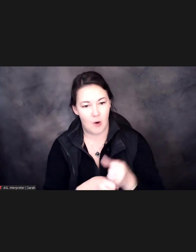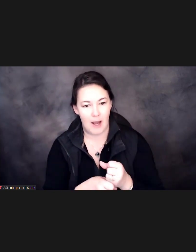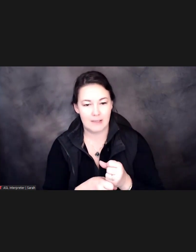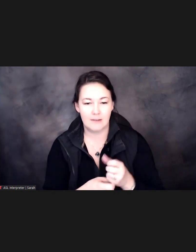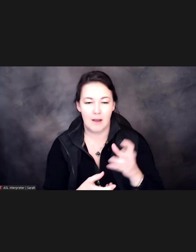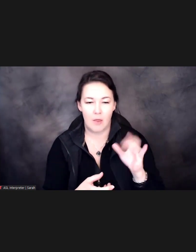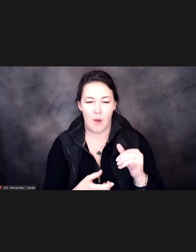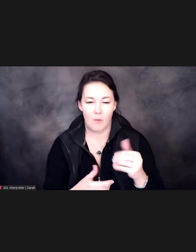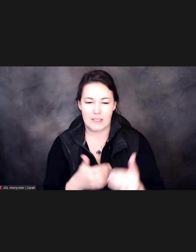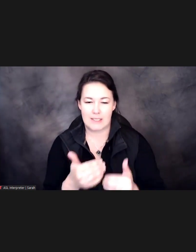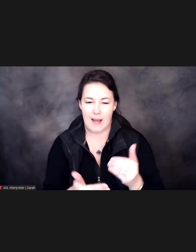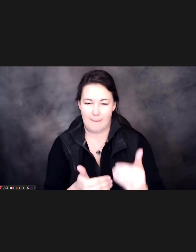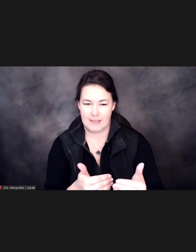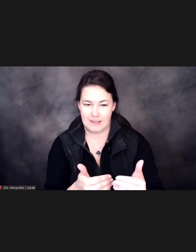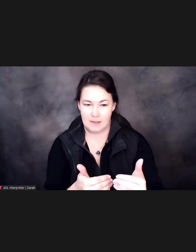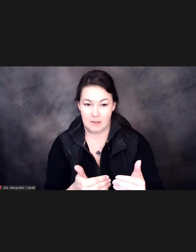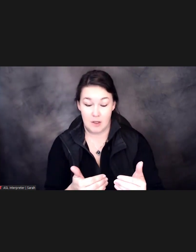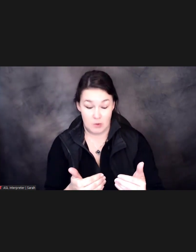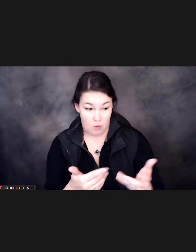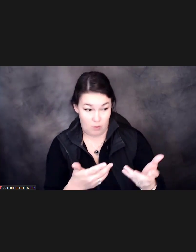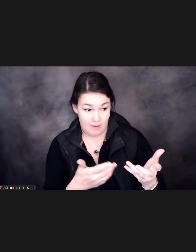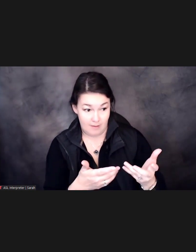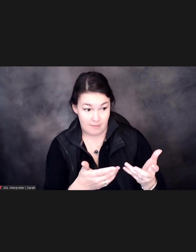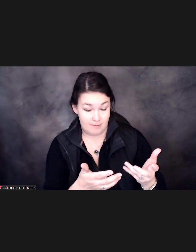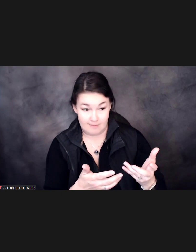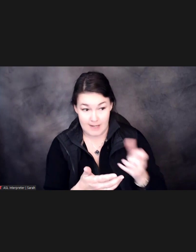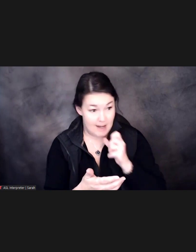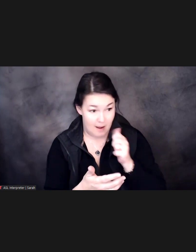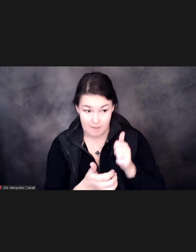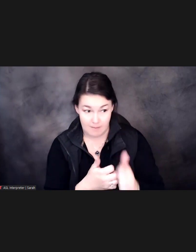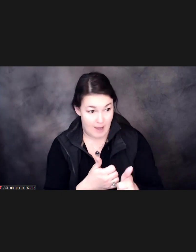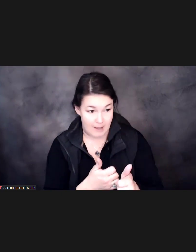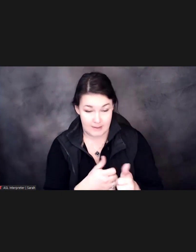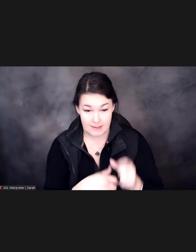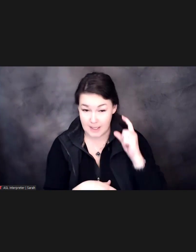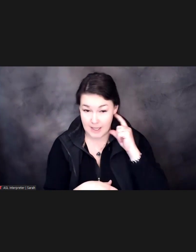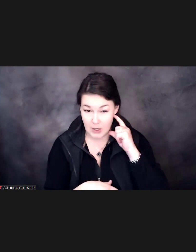child doesn't pass a hearing screening on one or both ears ears,